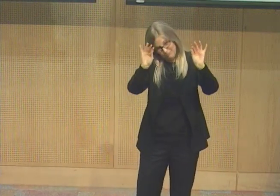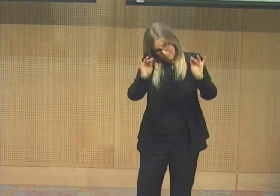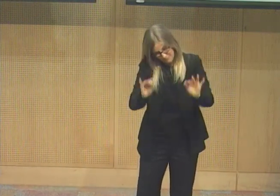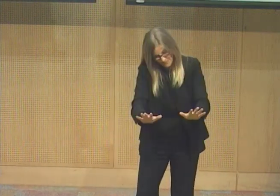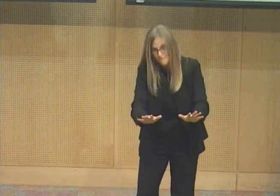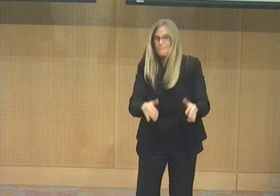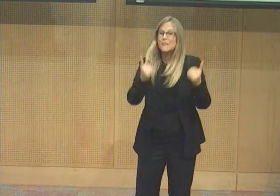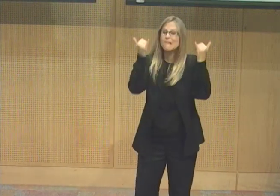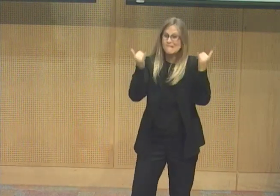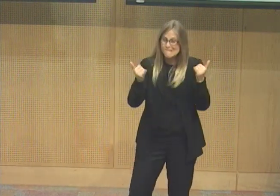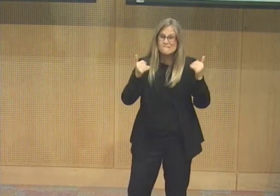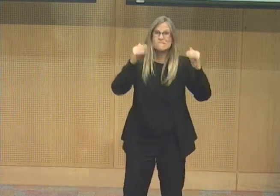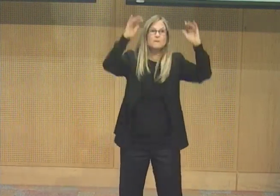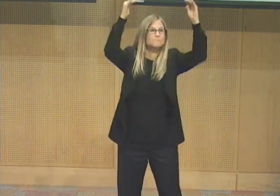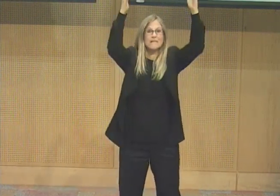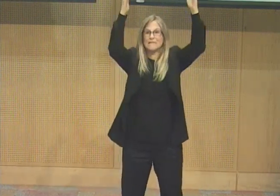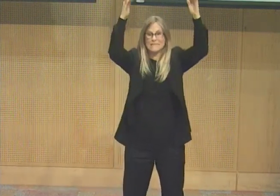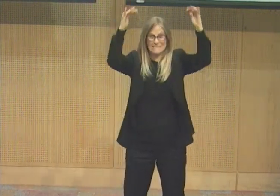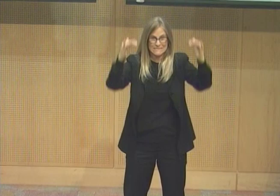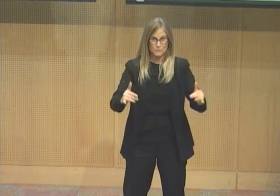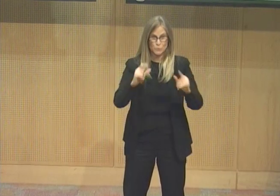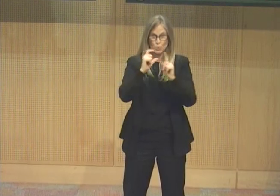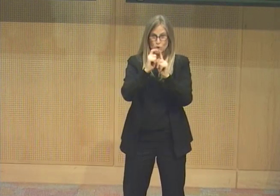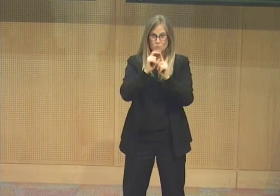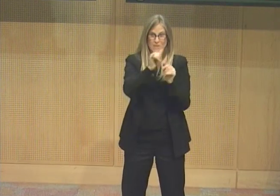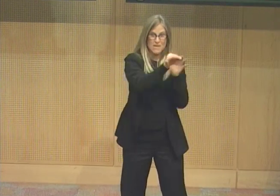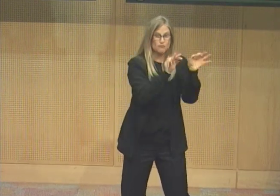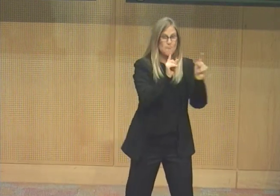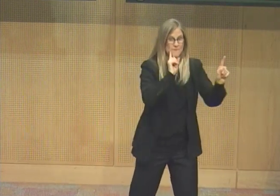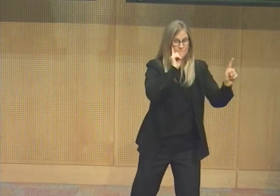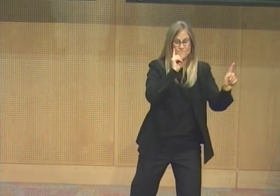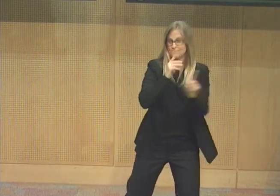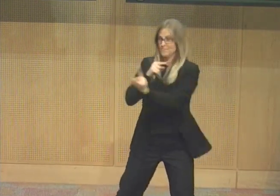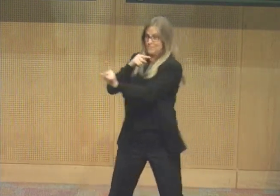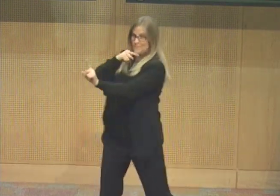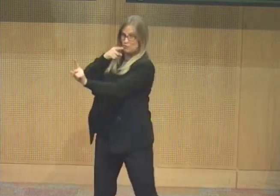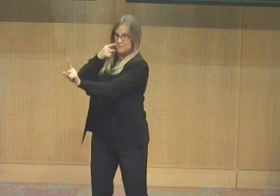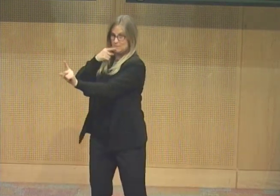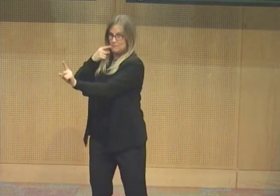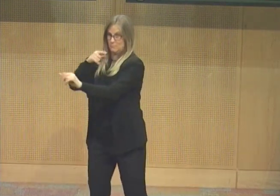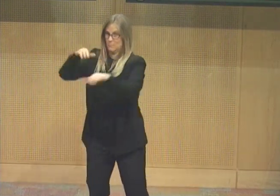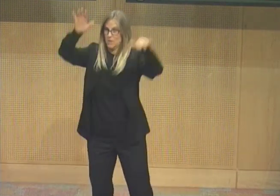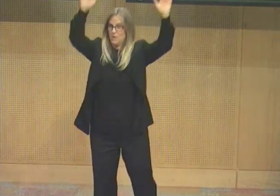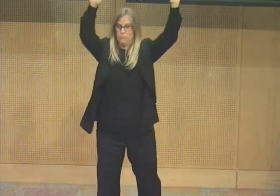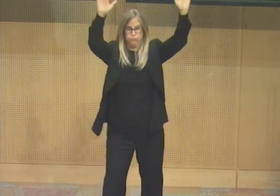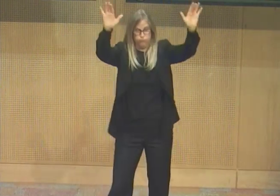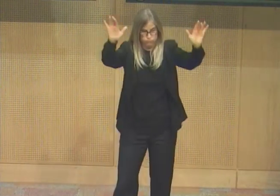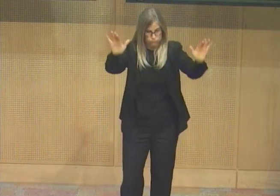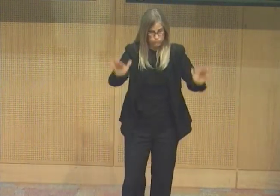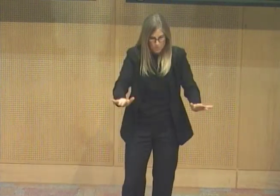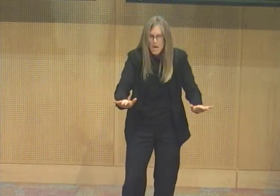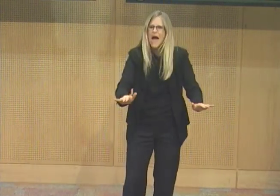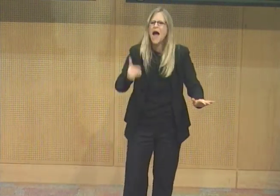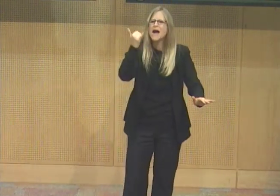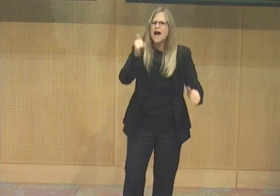the number of times they appeared within each article. And then I began to separate them into word lists